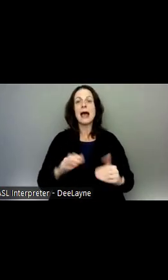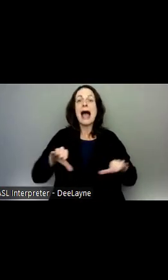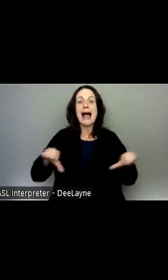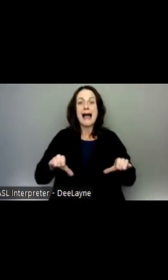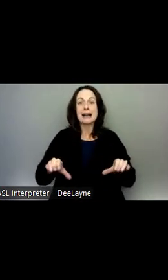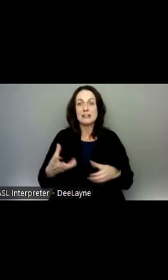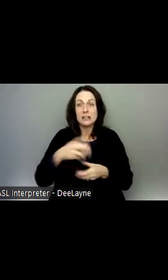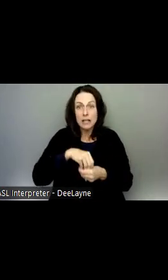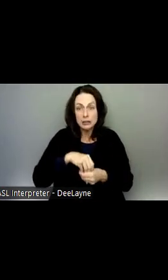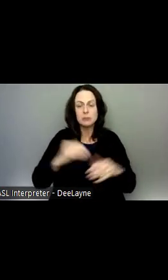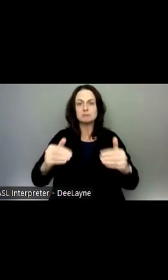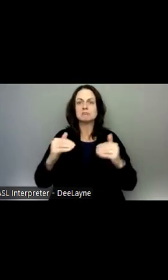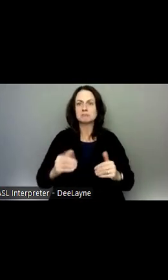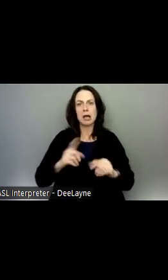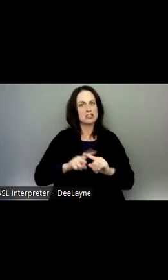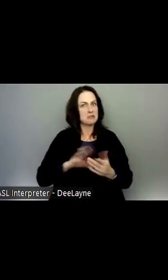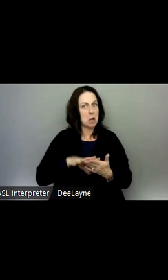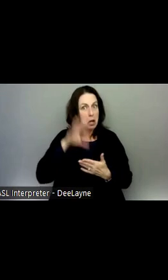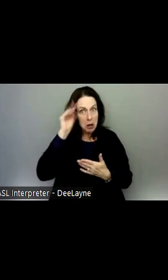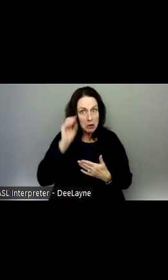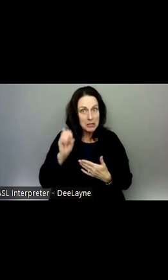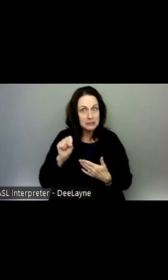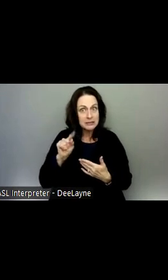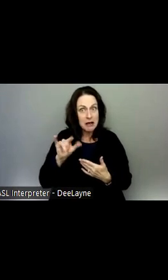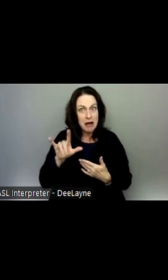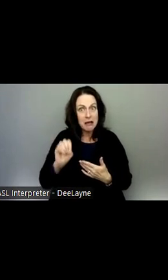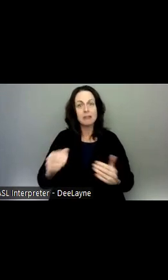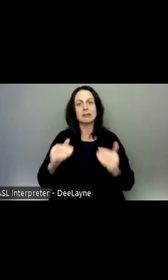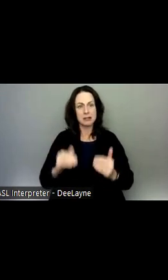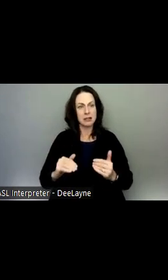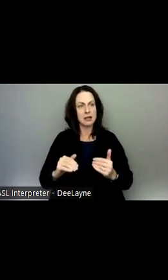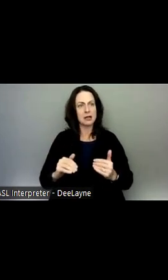different learning styles, moving accessibility forward,